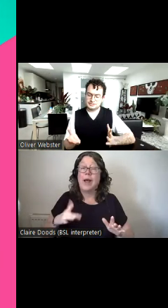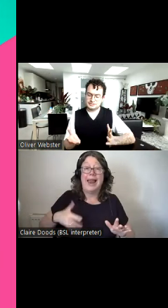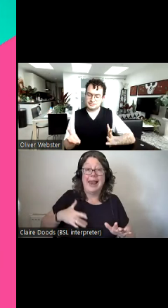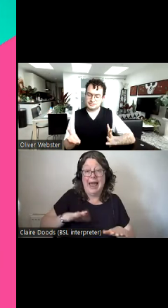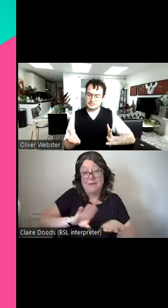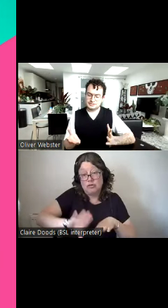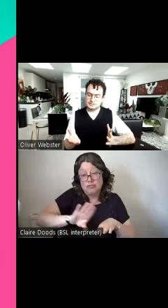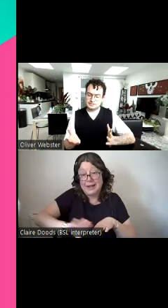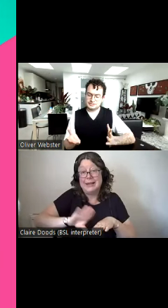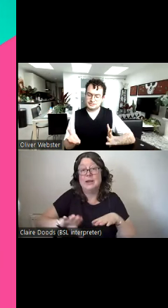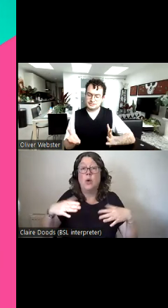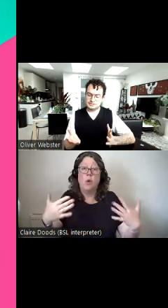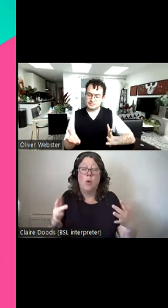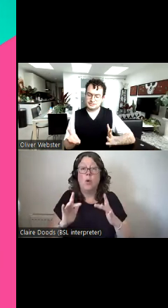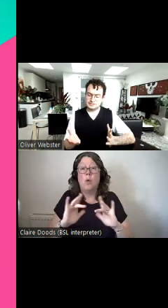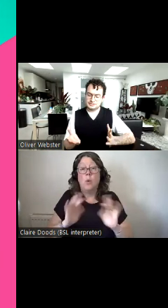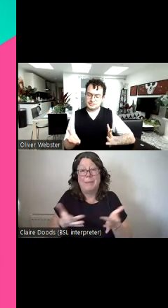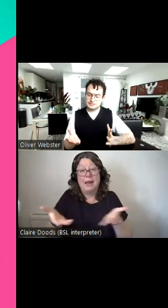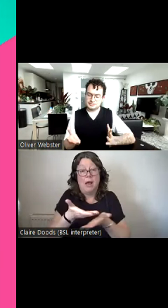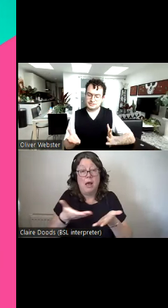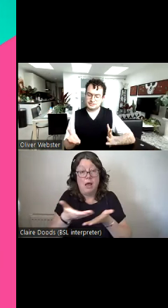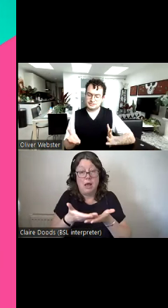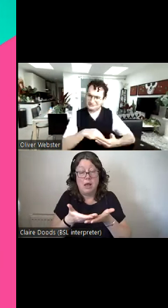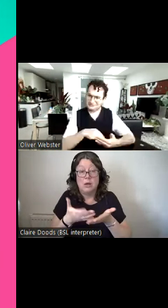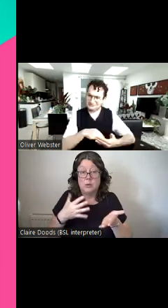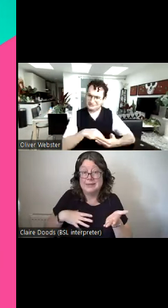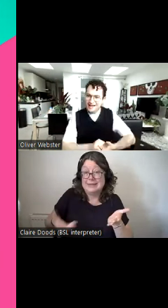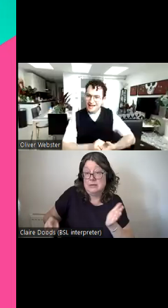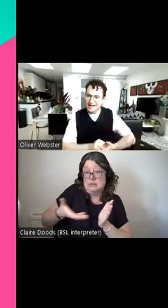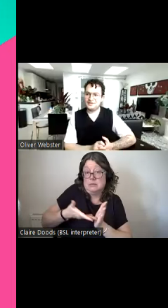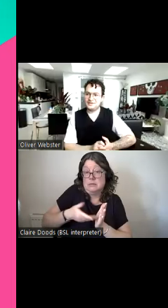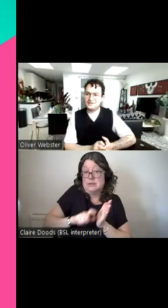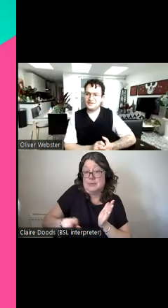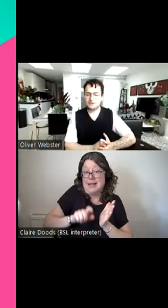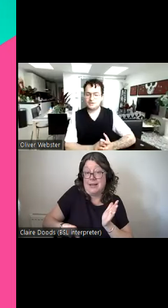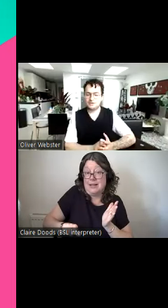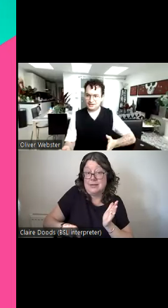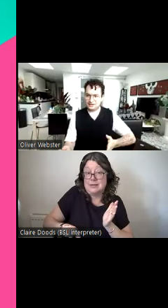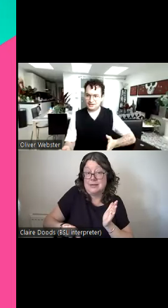[?] recording is only good afterwards. You can't do that during the recording.